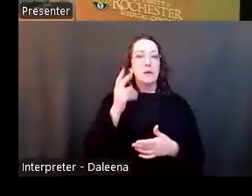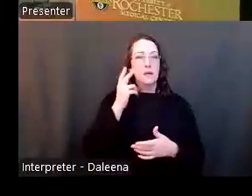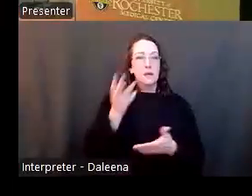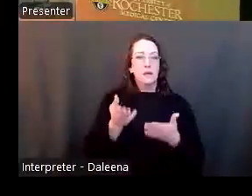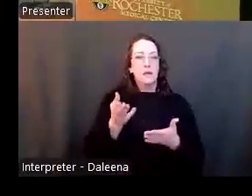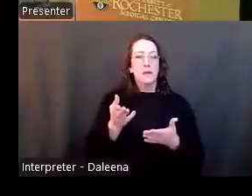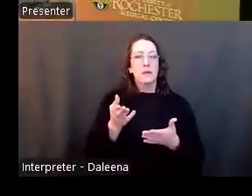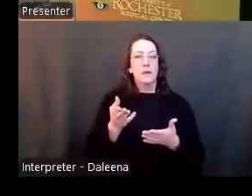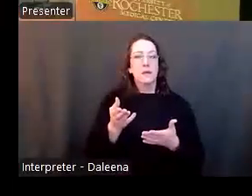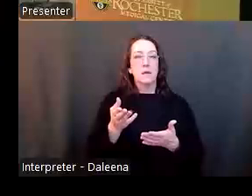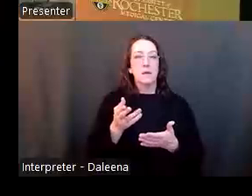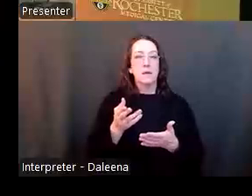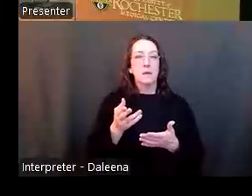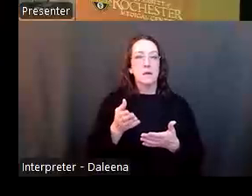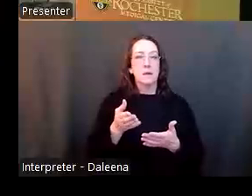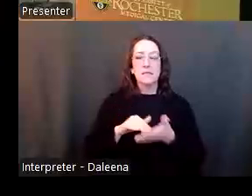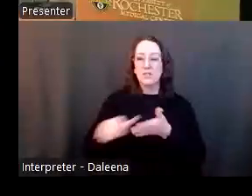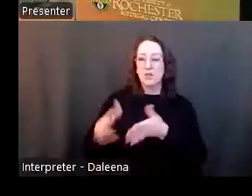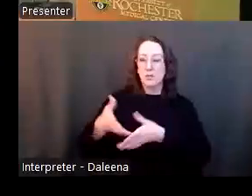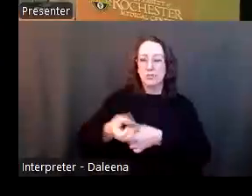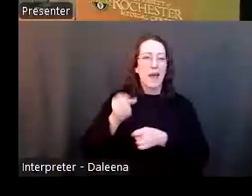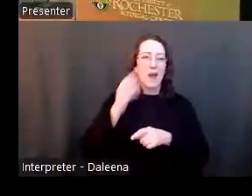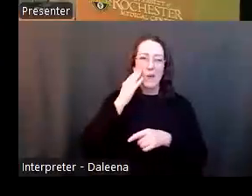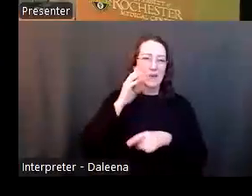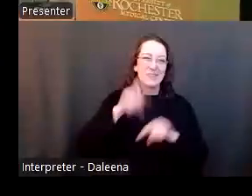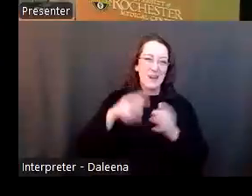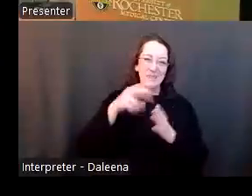is the hospital discharge summary I know you can't really read it but I thought it was important just